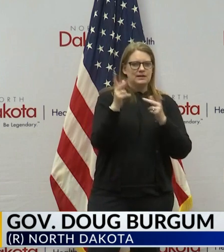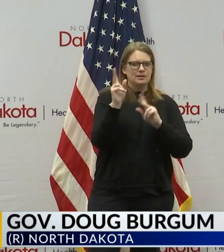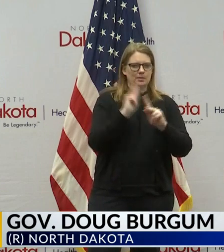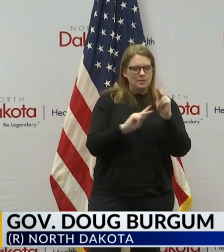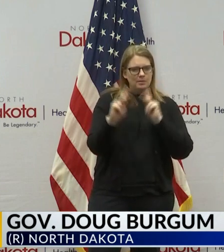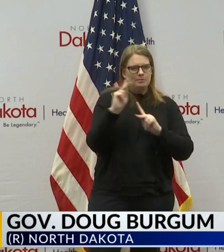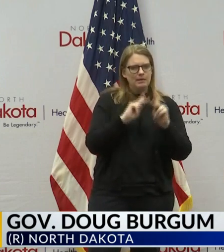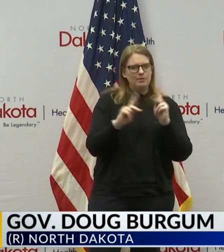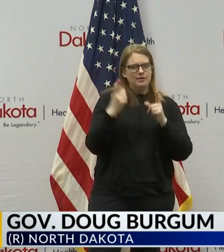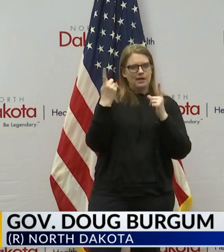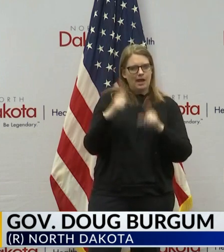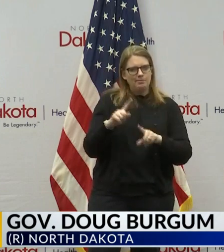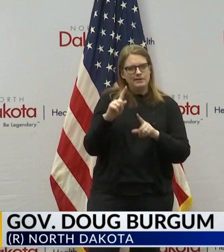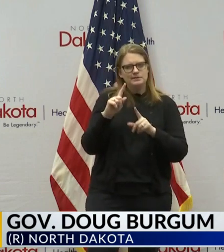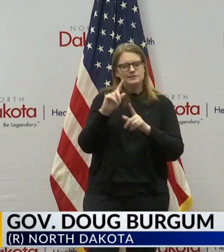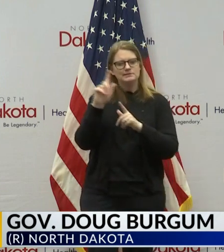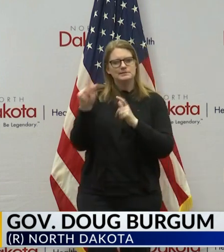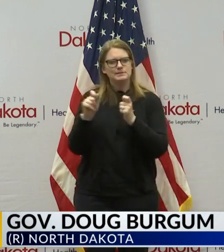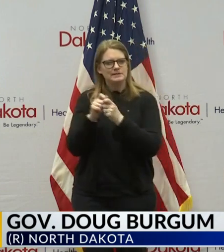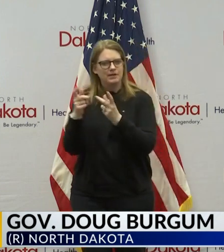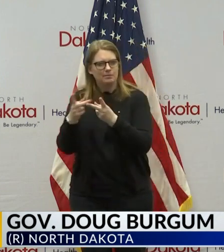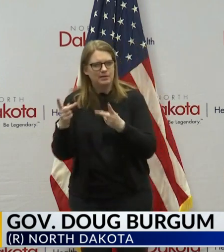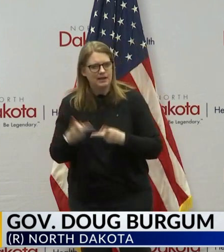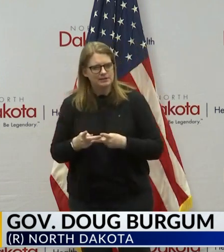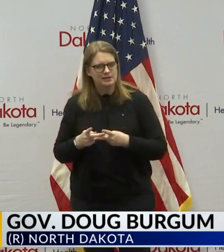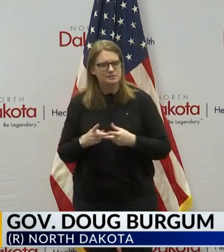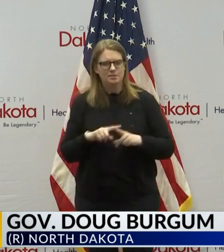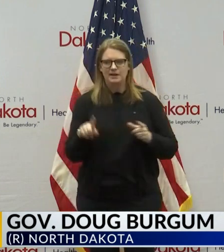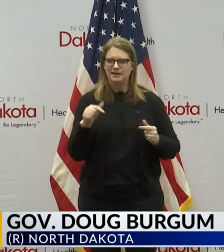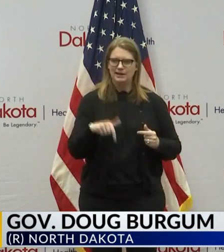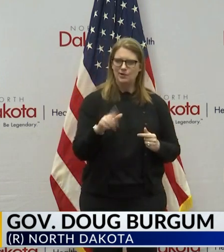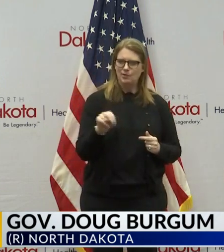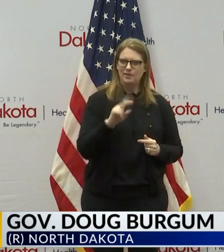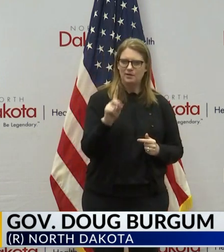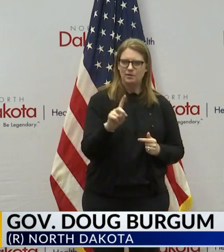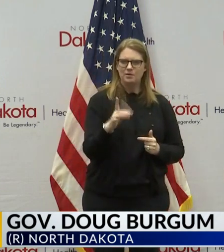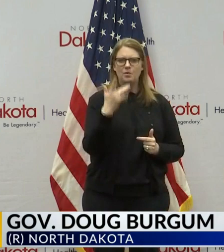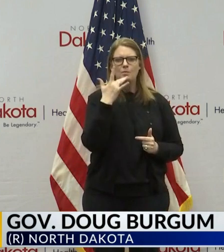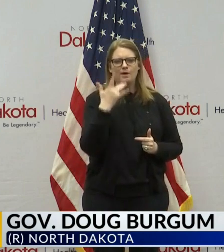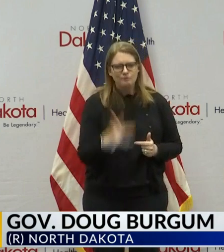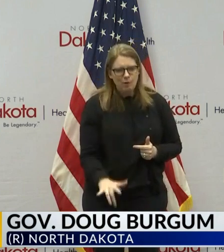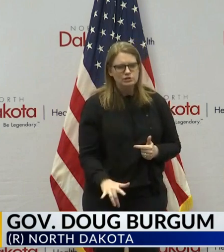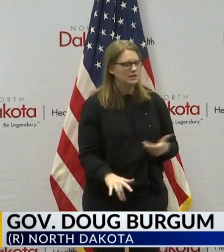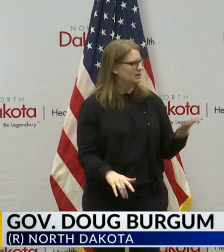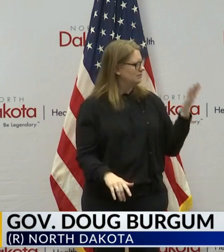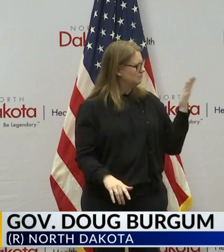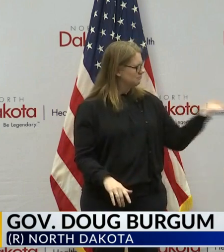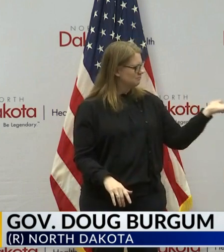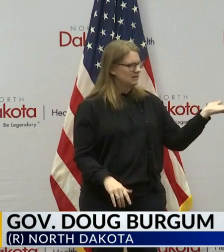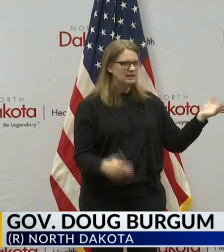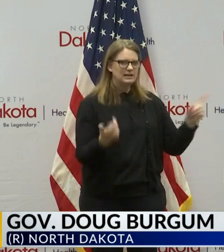THANK YOU FOR THAT UPDATE. WE ARE TALKING ABOUT CERTAIN PEOPLE IN CERTAIN POSITIONS. I KNOW AS NORTH DAKOTA ANS WE